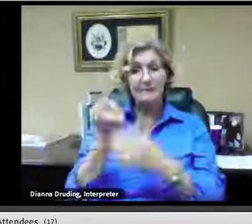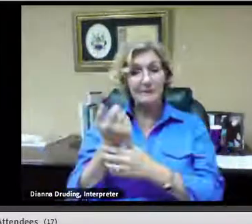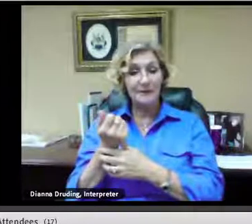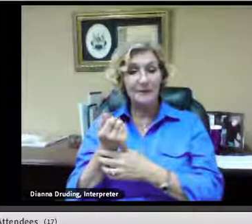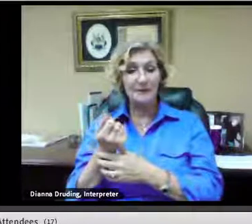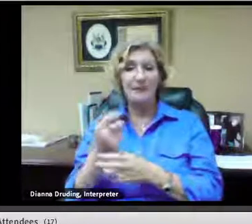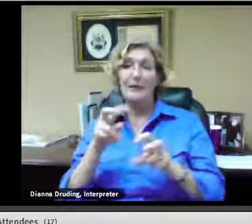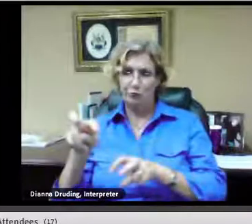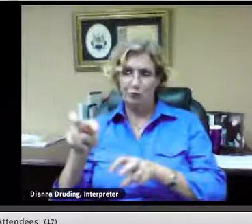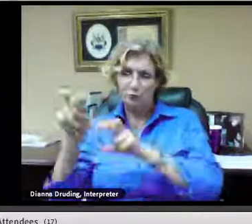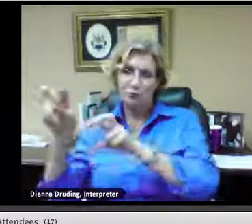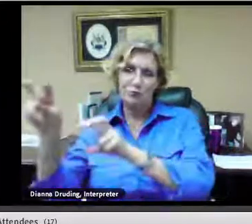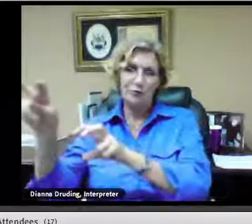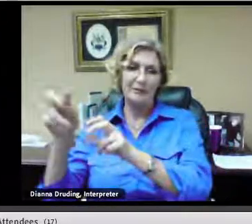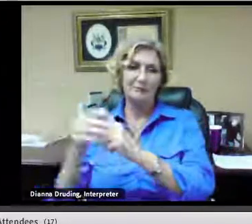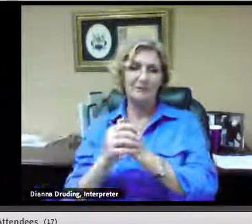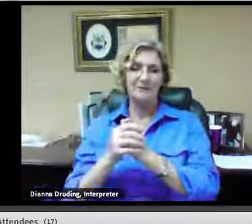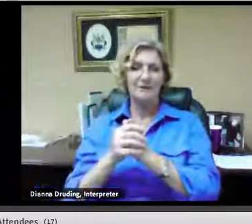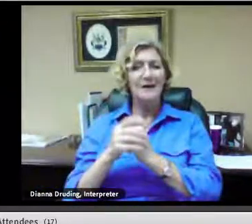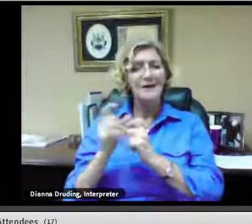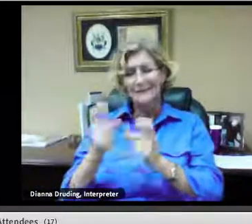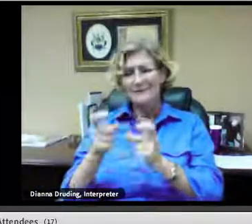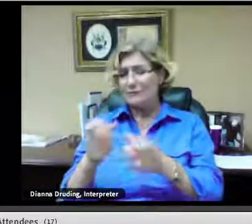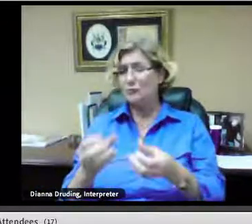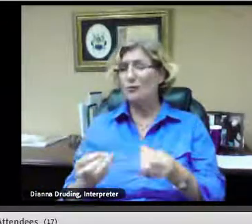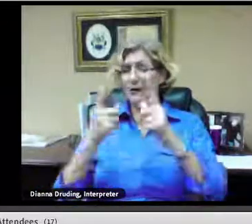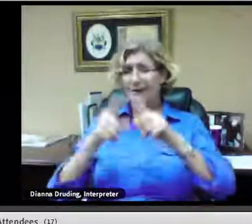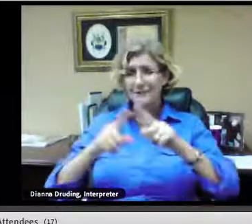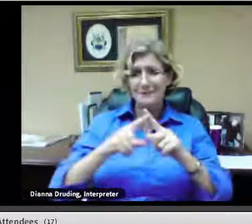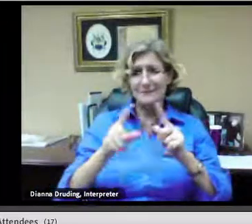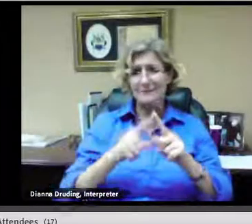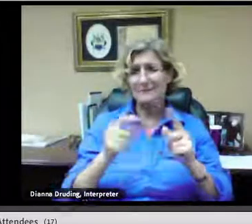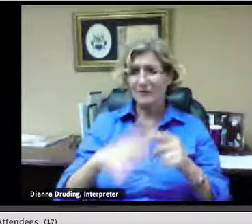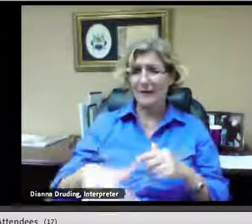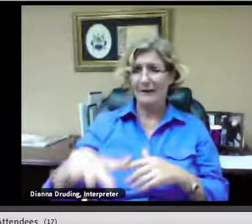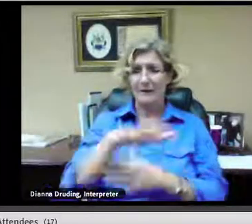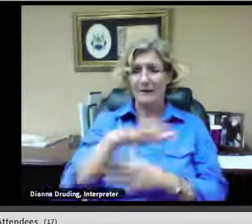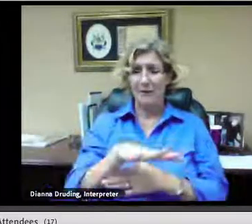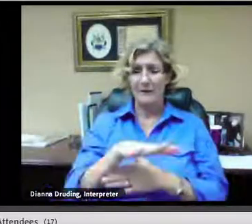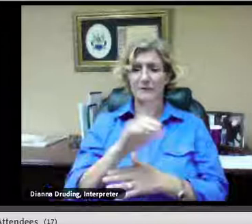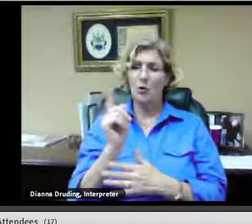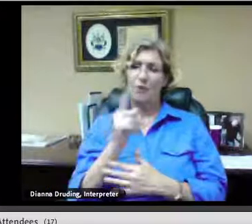where this right impacts and connects to society and basic services